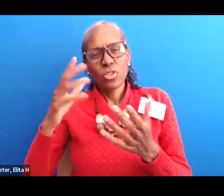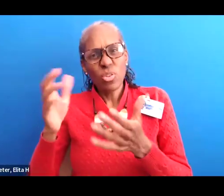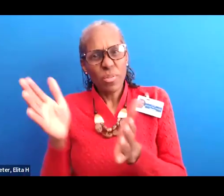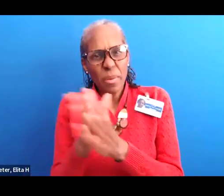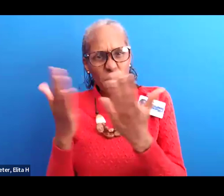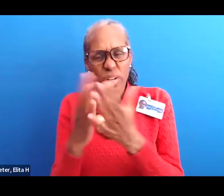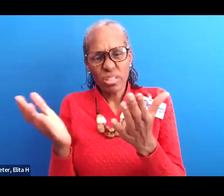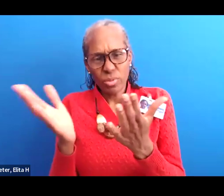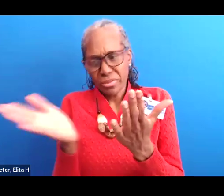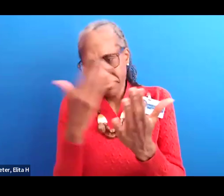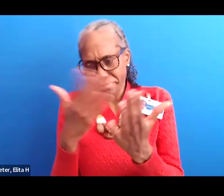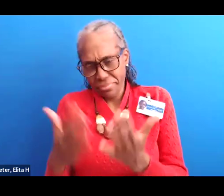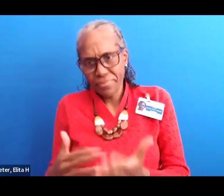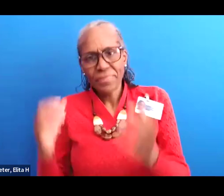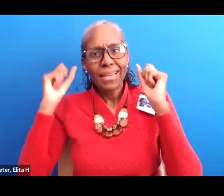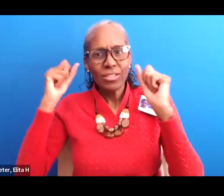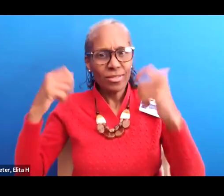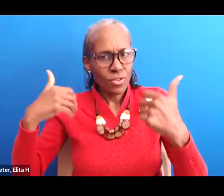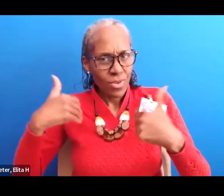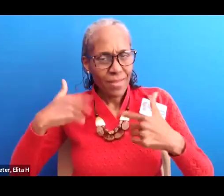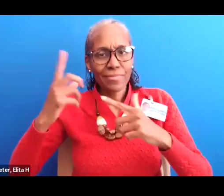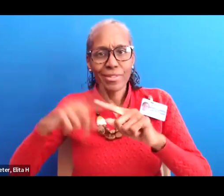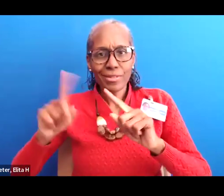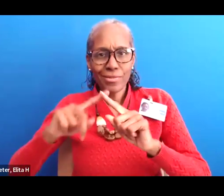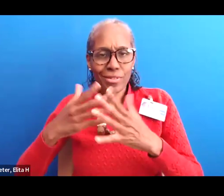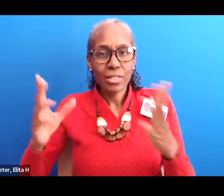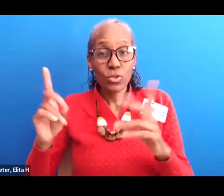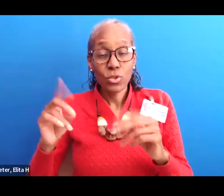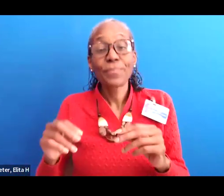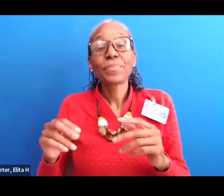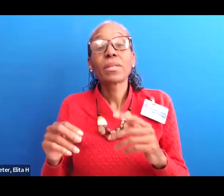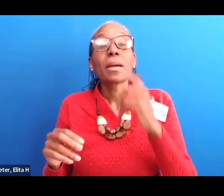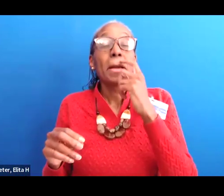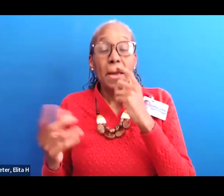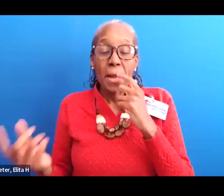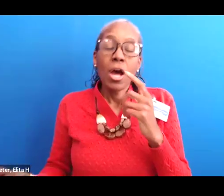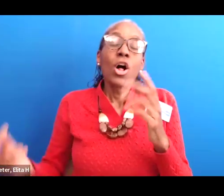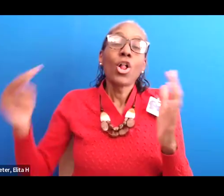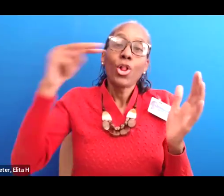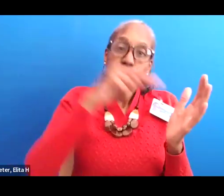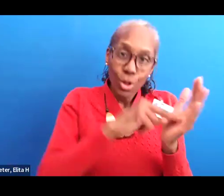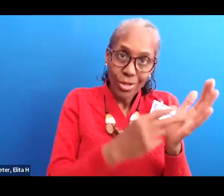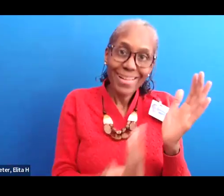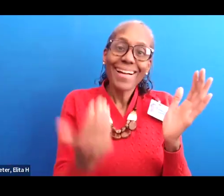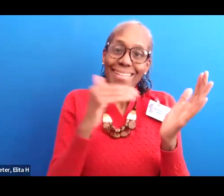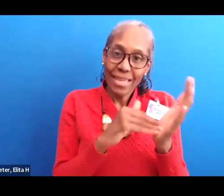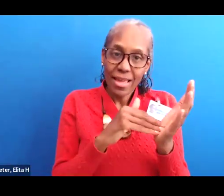with all your exercises and all your things to do, be sure and go back and look at that big binder.